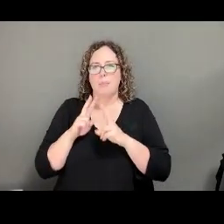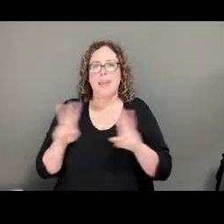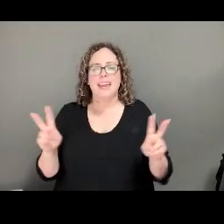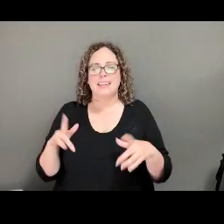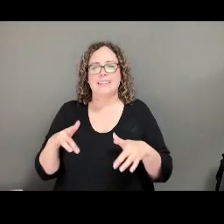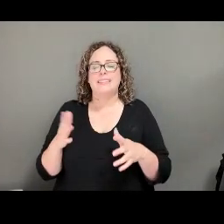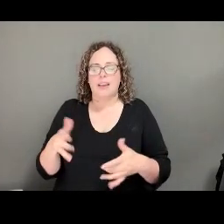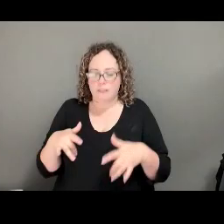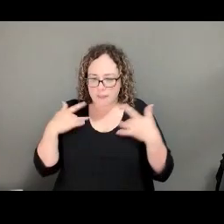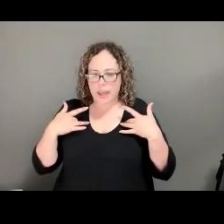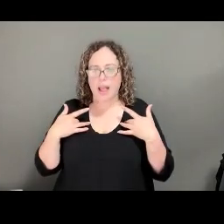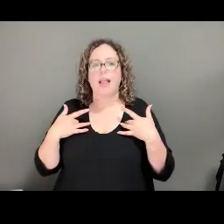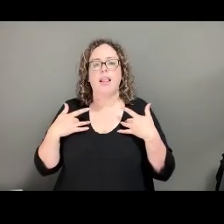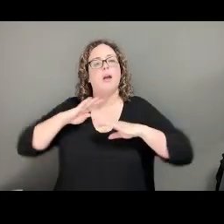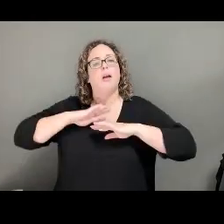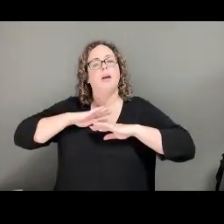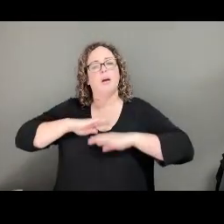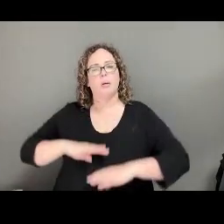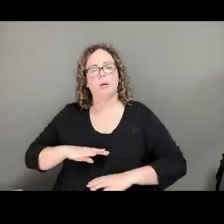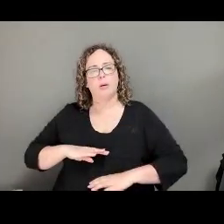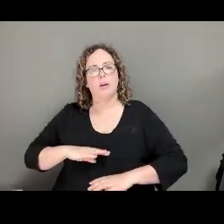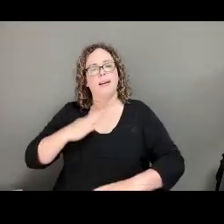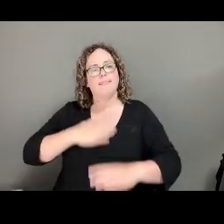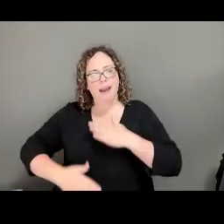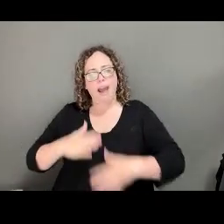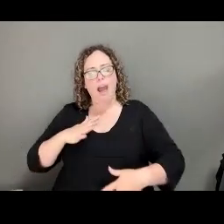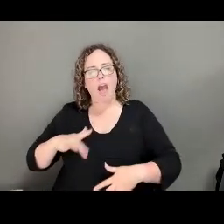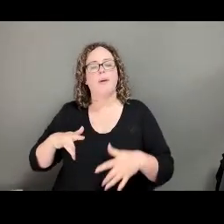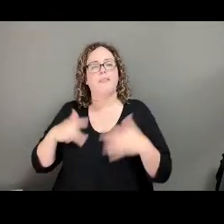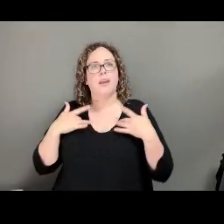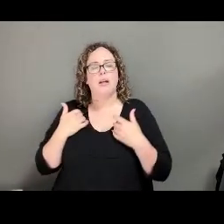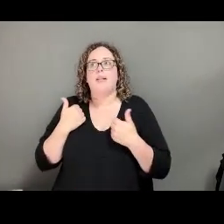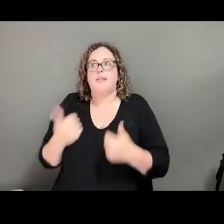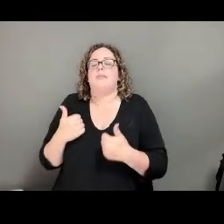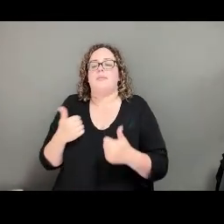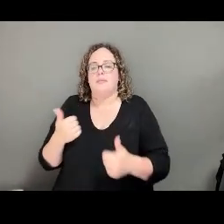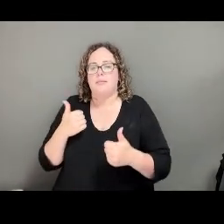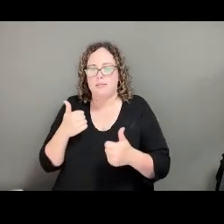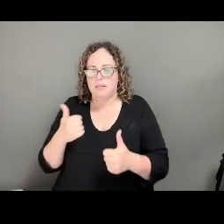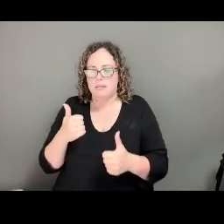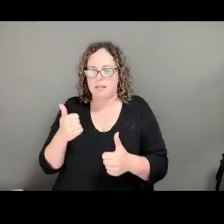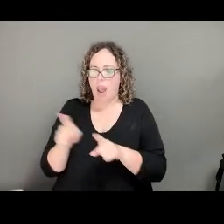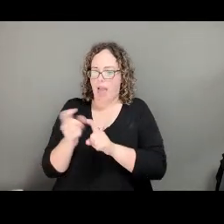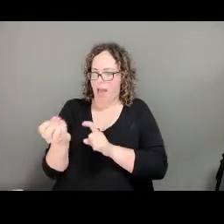It helps us to have safe and calm the nervous system, letting us reconnect with learning. Thank you. Joh.